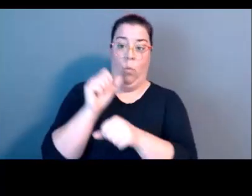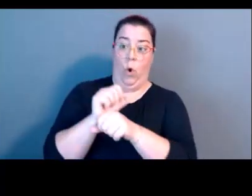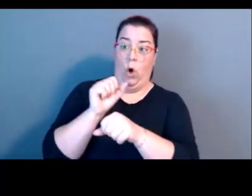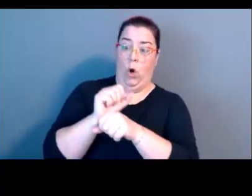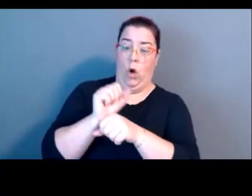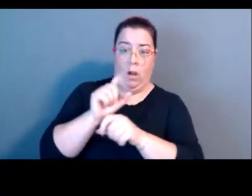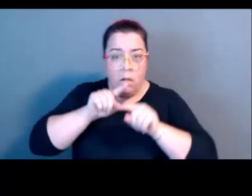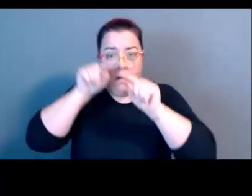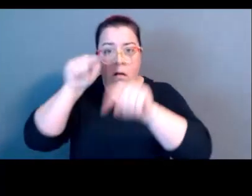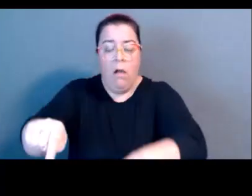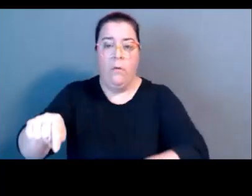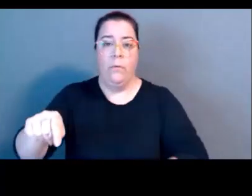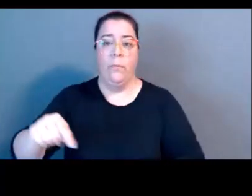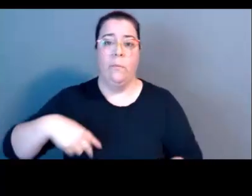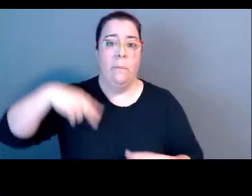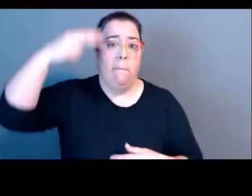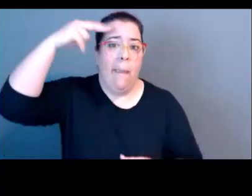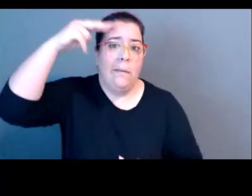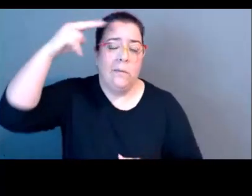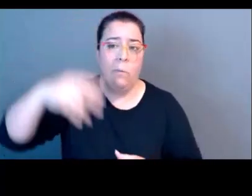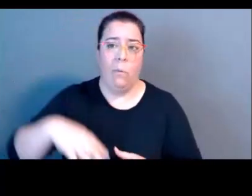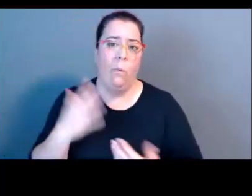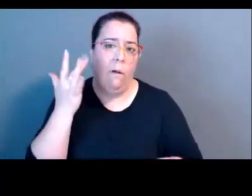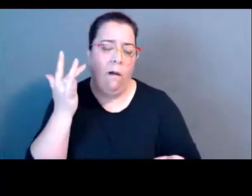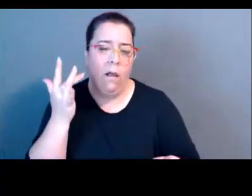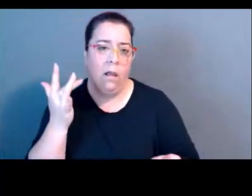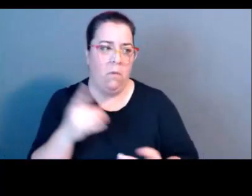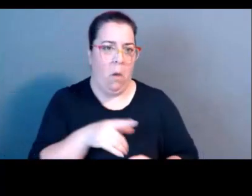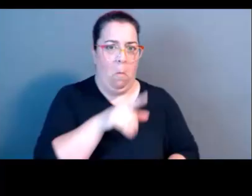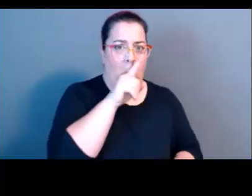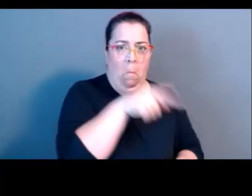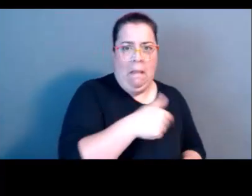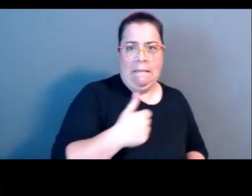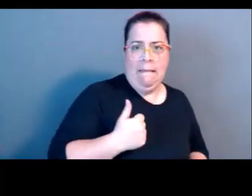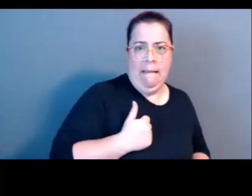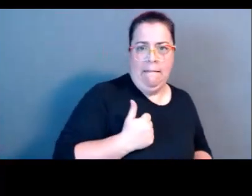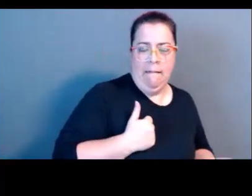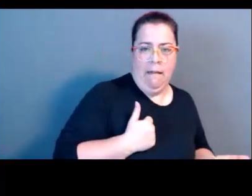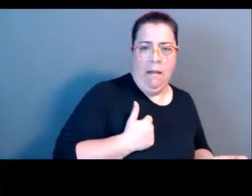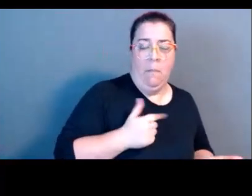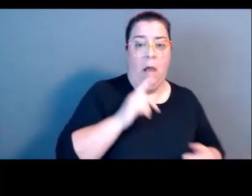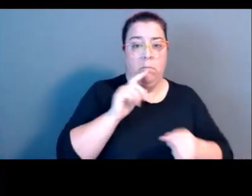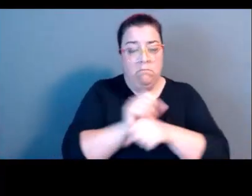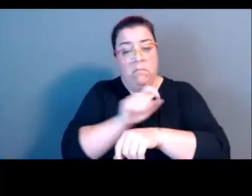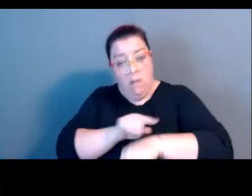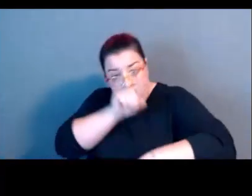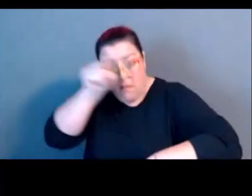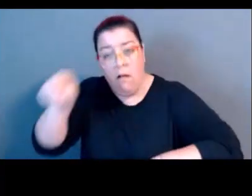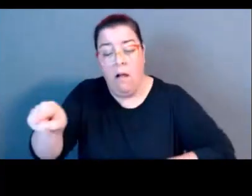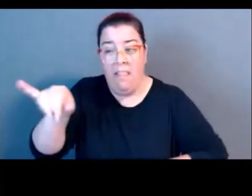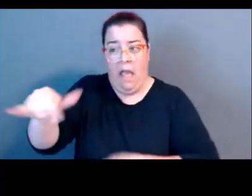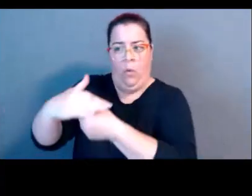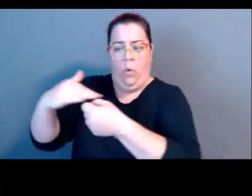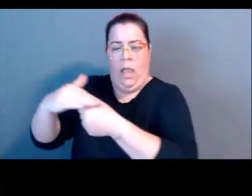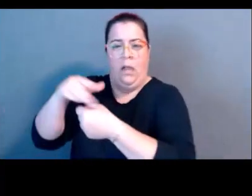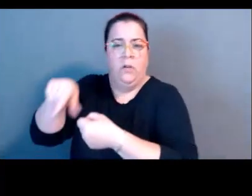somewhere else closer to home? You'll want to explain why you have chosen a particular location and how it relates to your larger project.